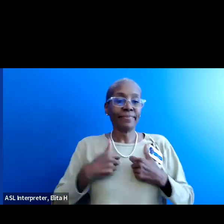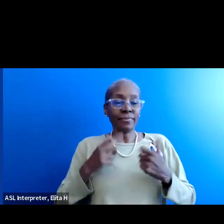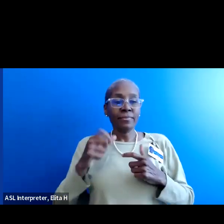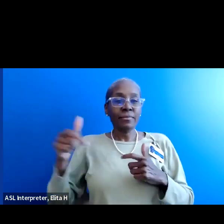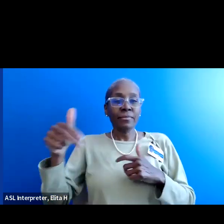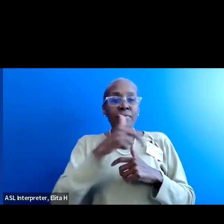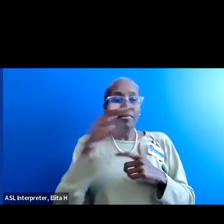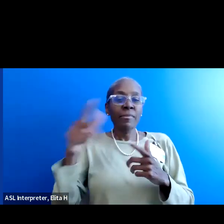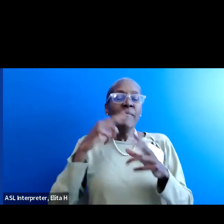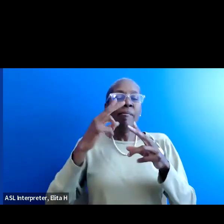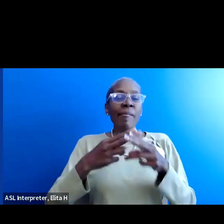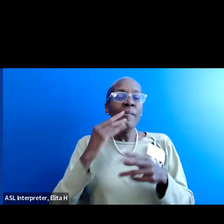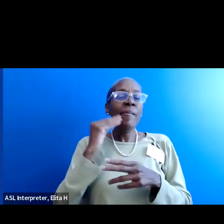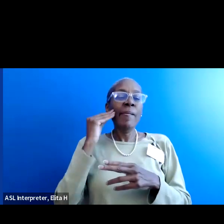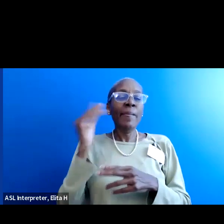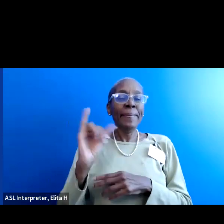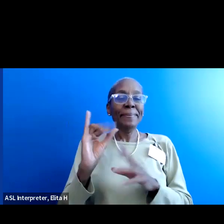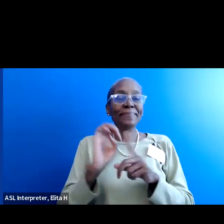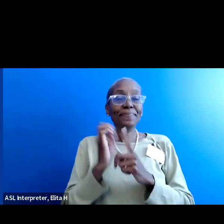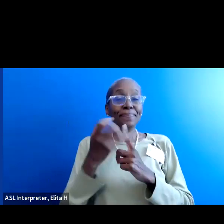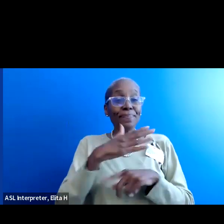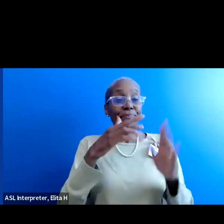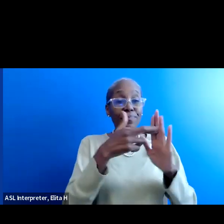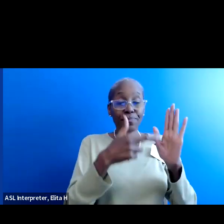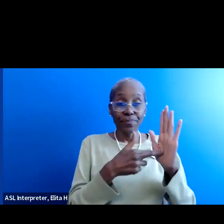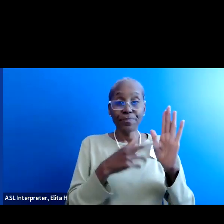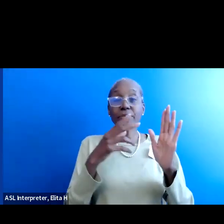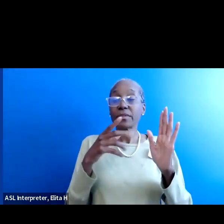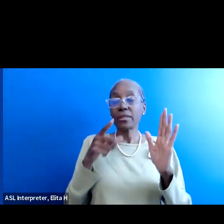The term home-like environment in the regulations de-emphasizes the